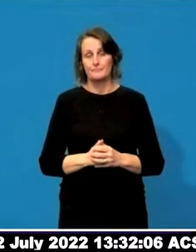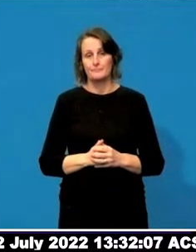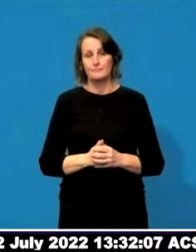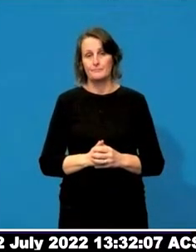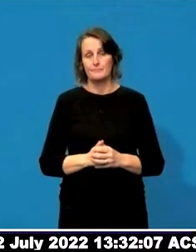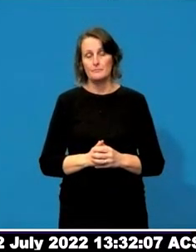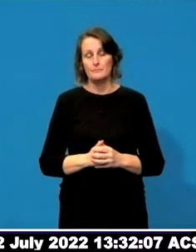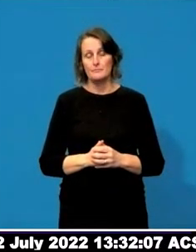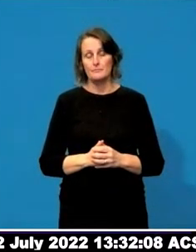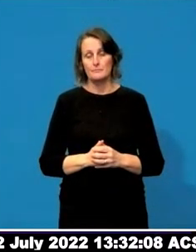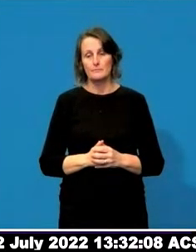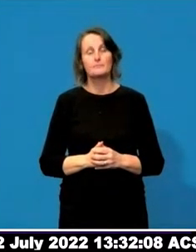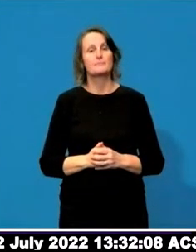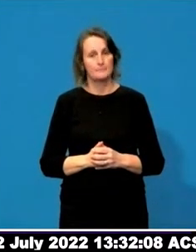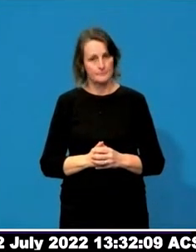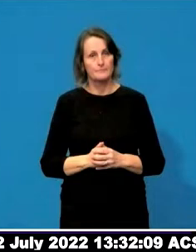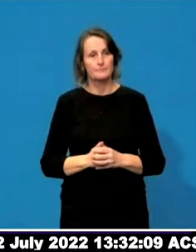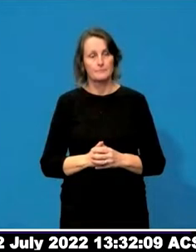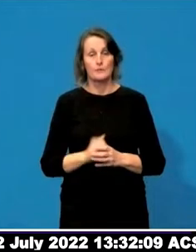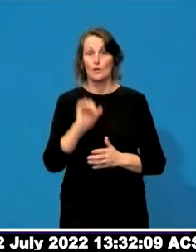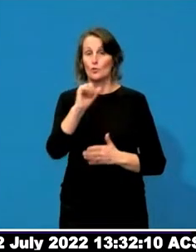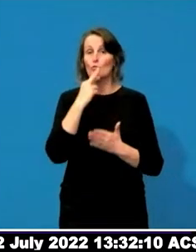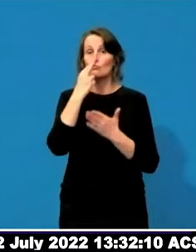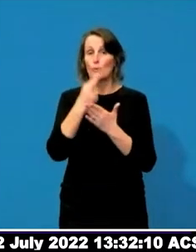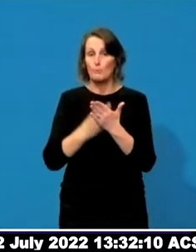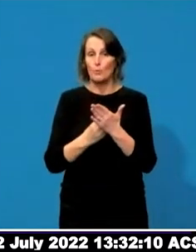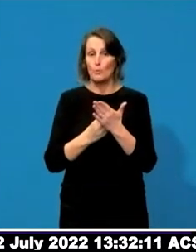MS McMAHON: In the Living a Good Life report, Mrs Smith,